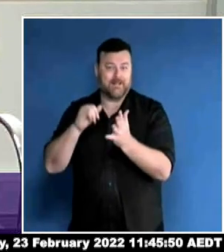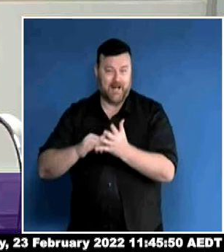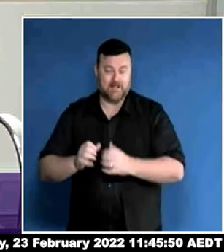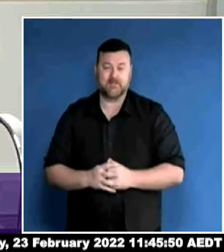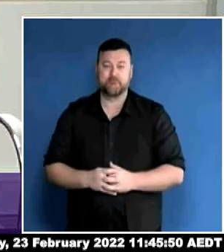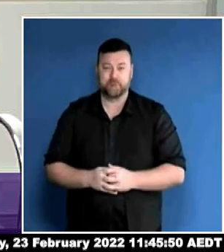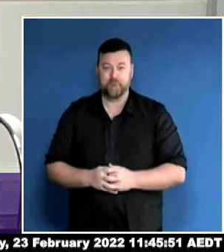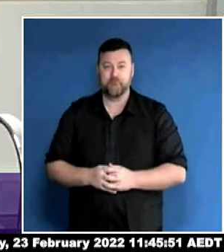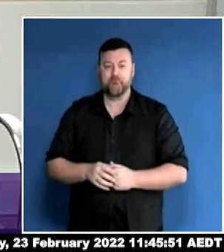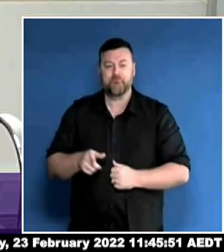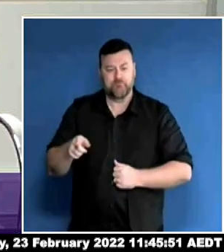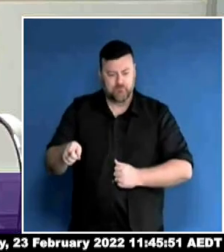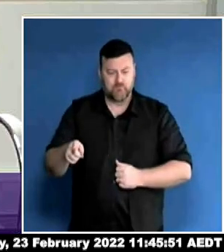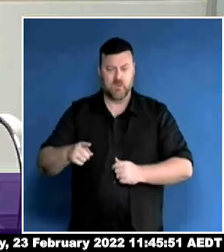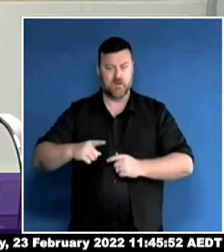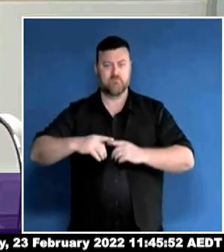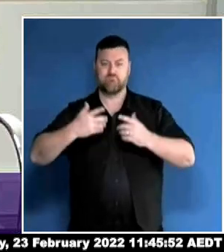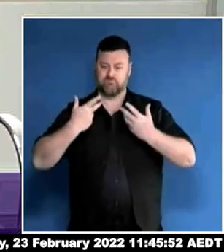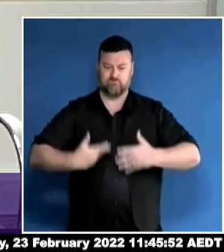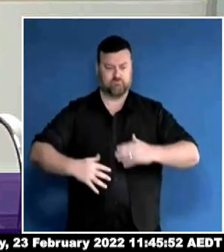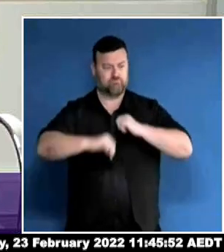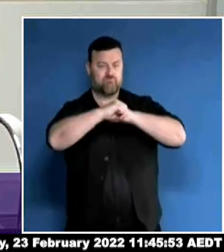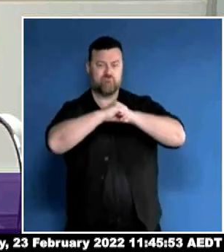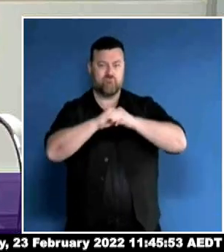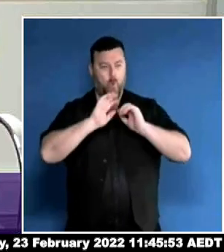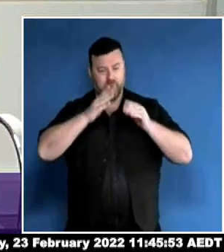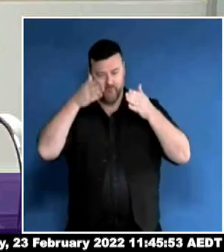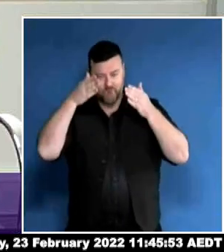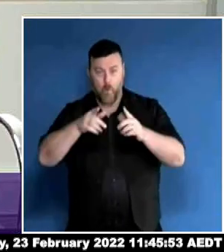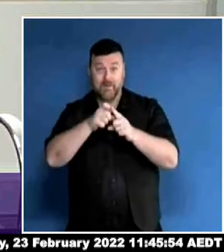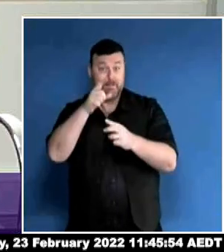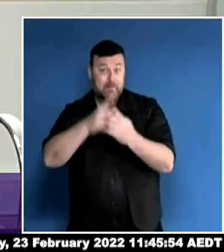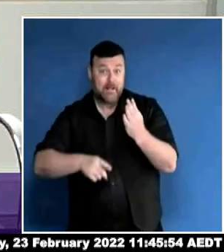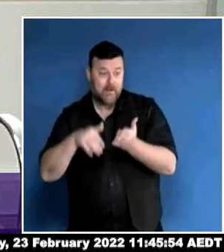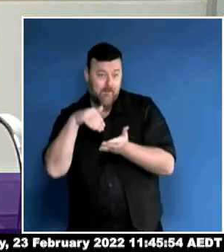disability-focused but also that they were working consistently with people in the